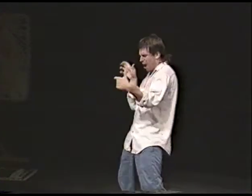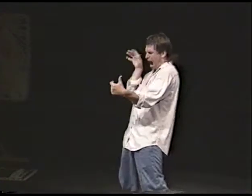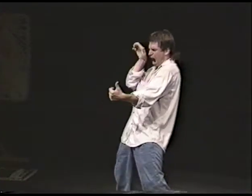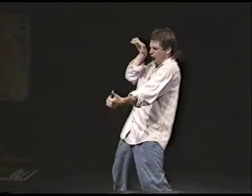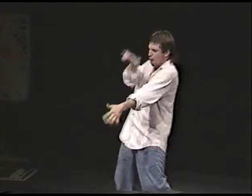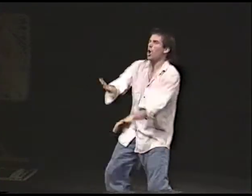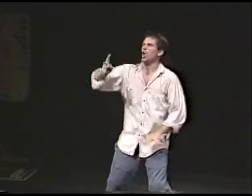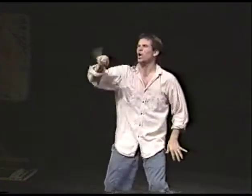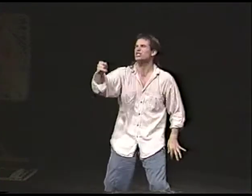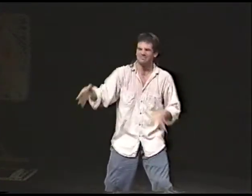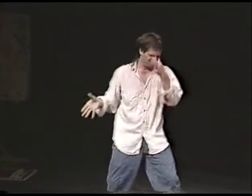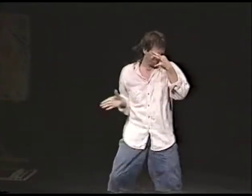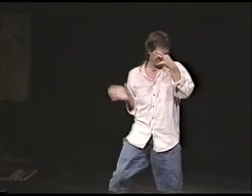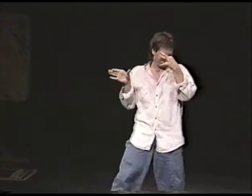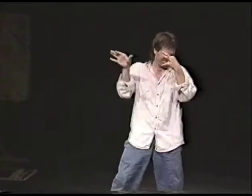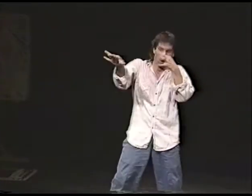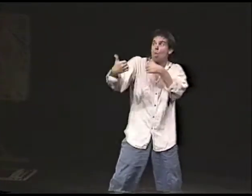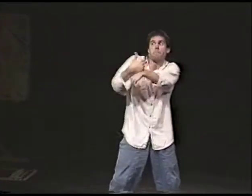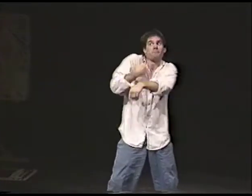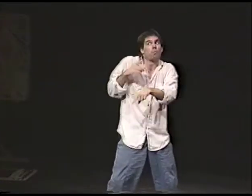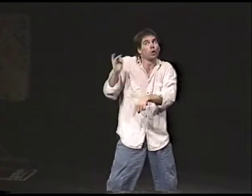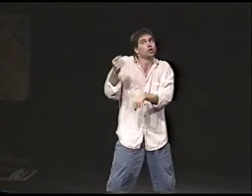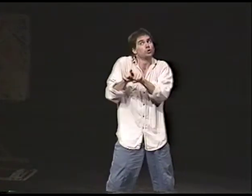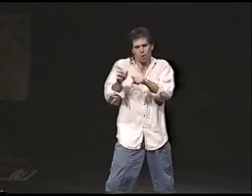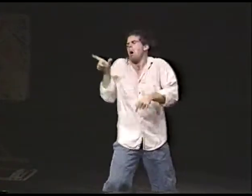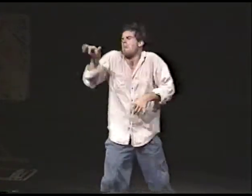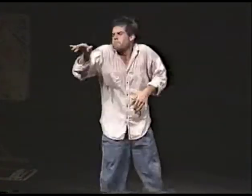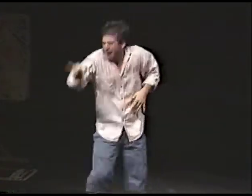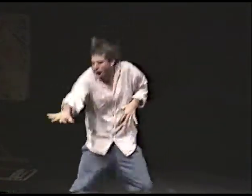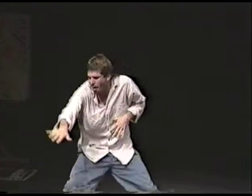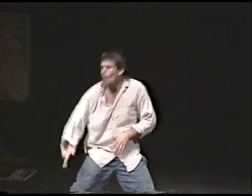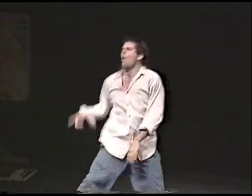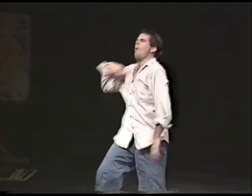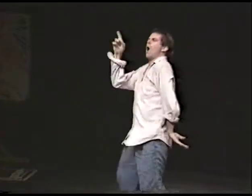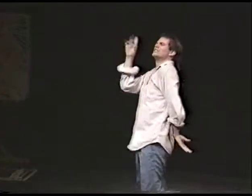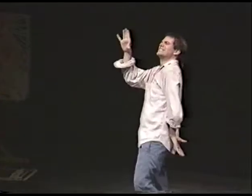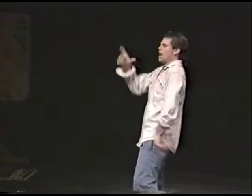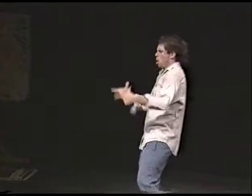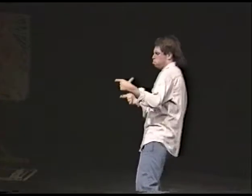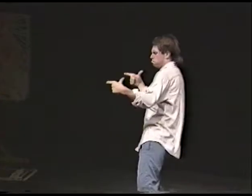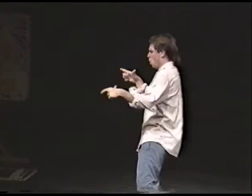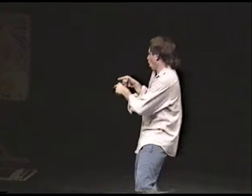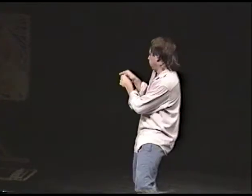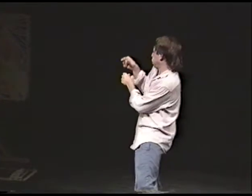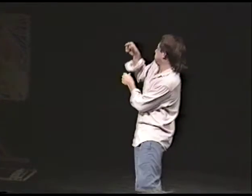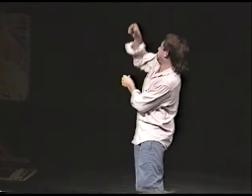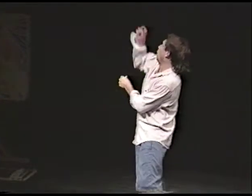Binghamton, New Jersey-- don't play me. I'm from New Jersey, too, into the water.